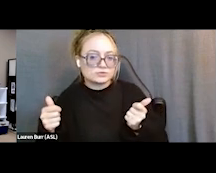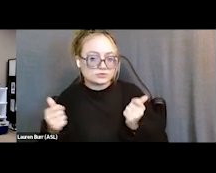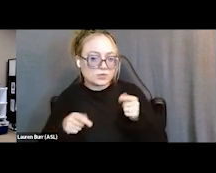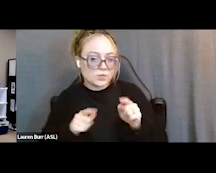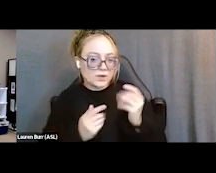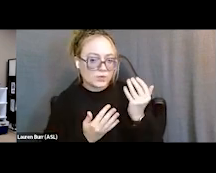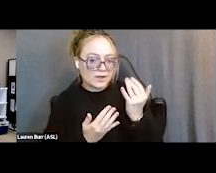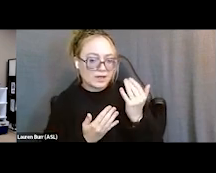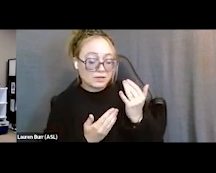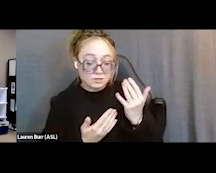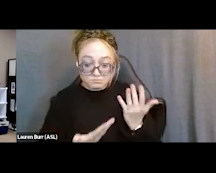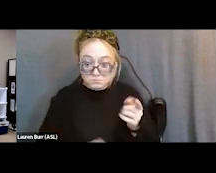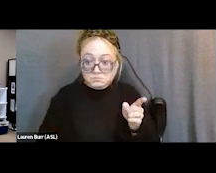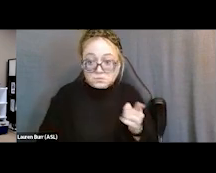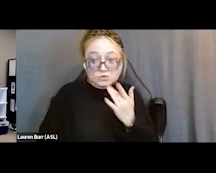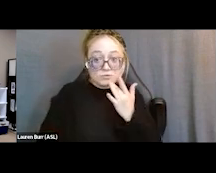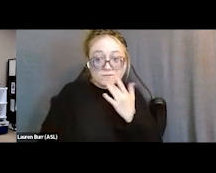you prefer to tell your doctor yourself?